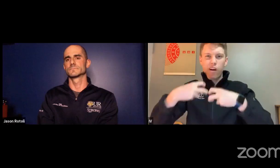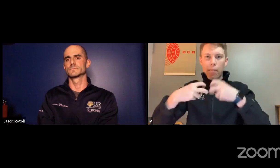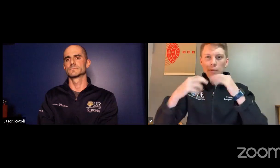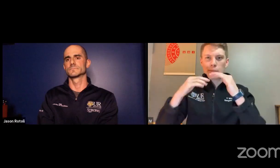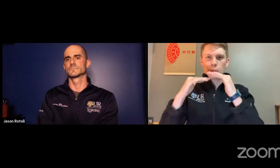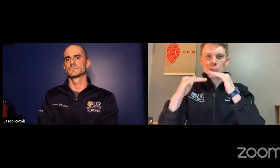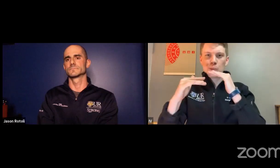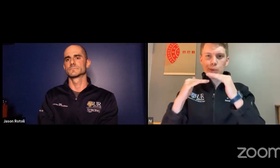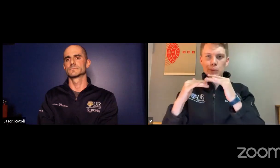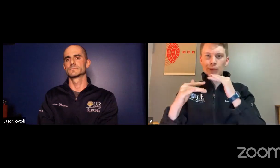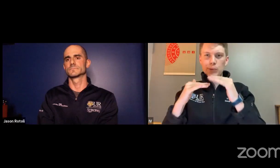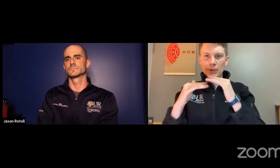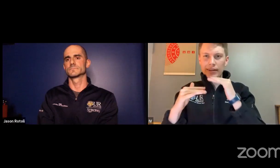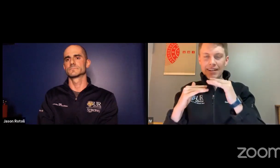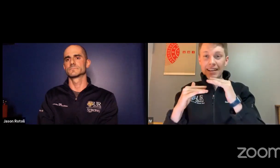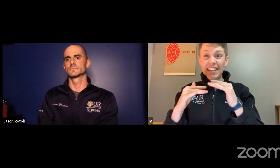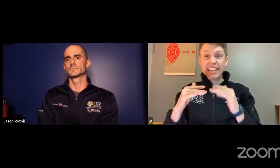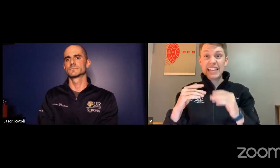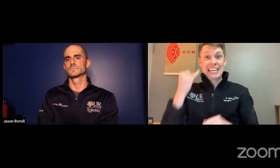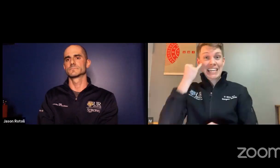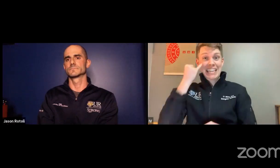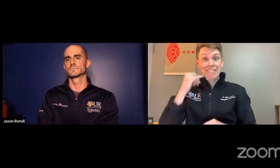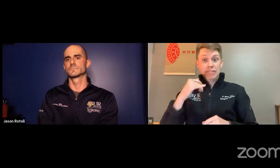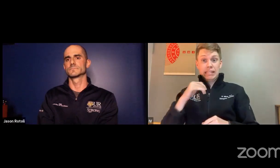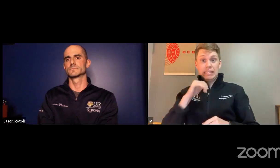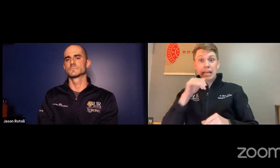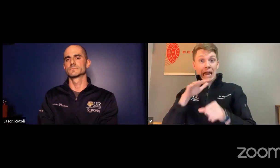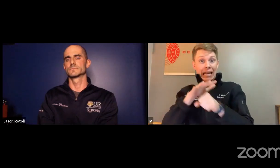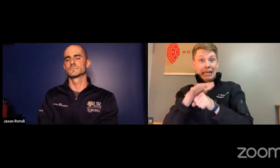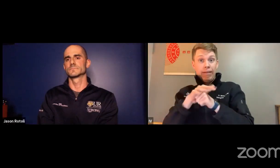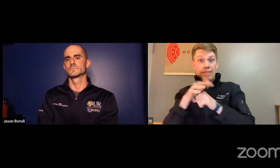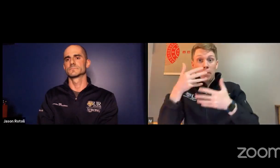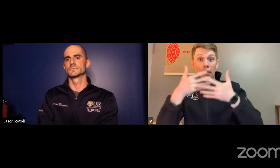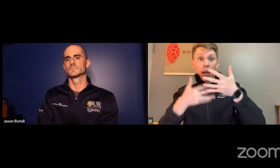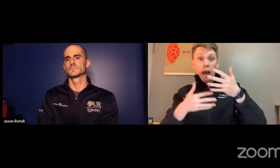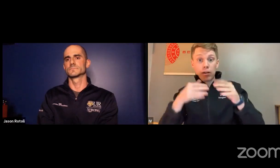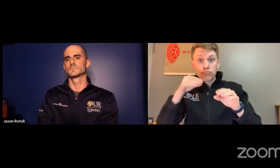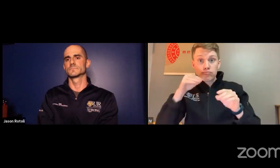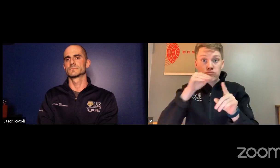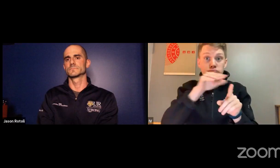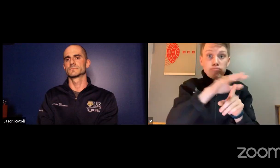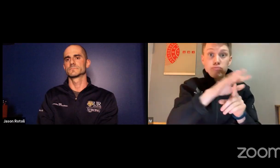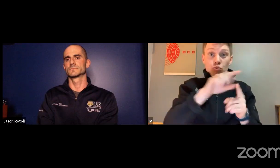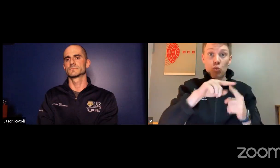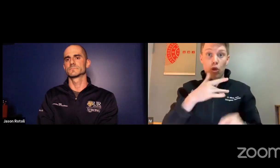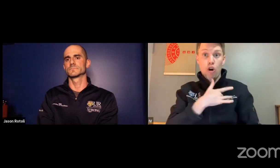cause damage to your blood vessels, this means they begin to narrow. And your blood